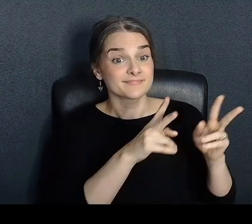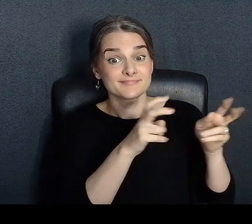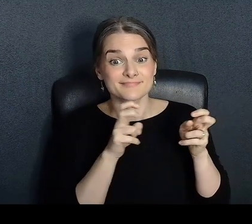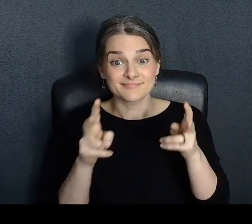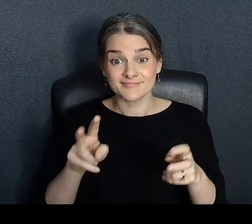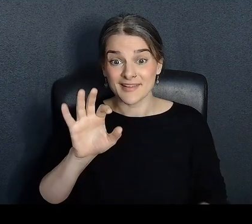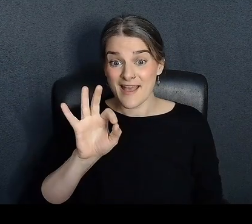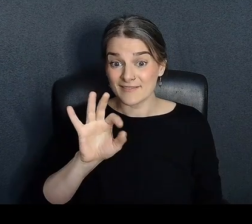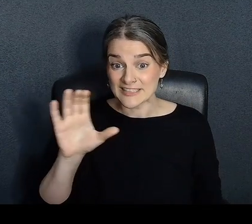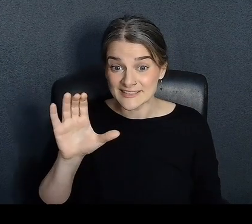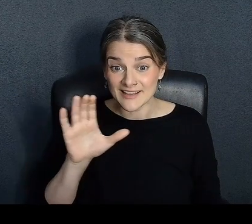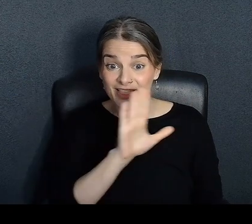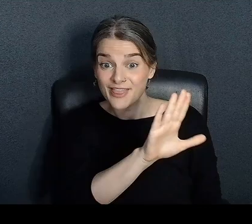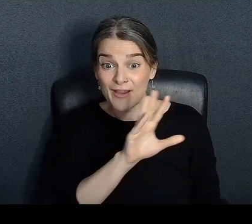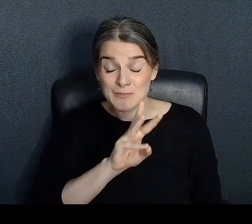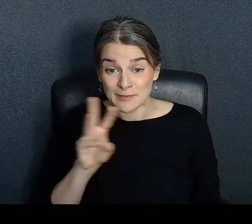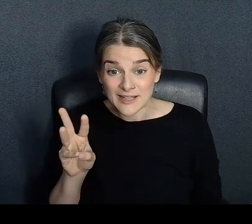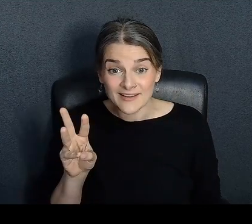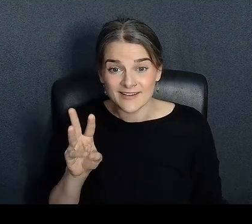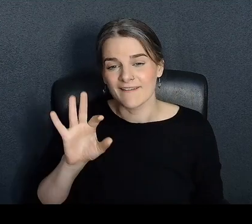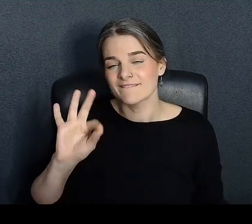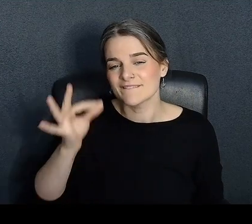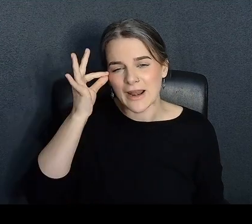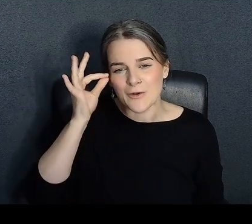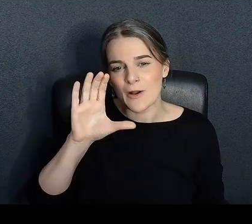So the Federal Commission on Communication.